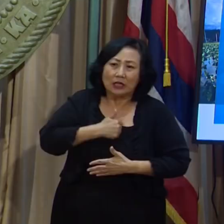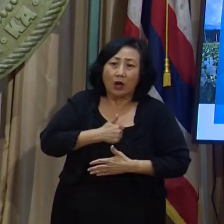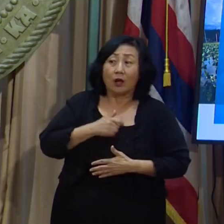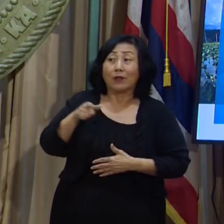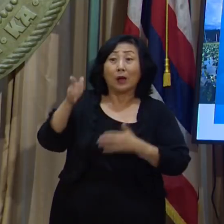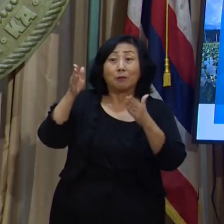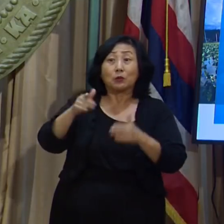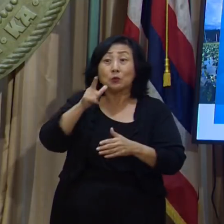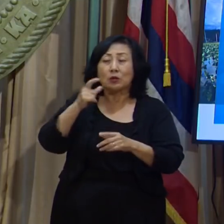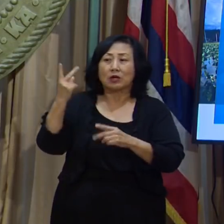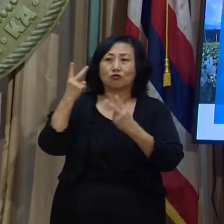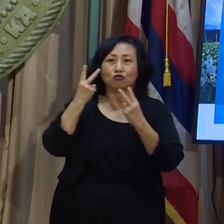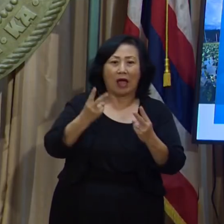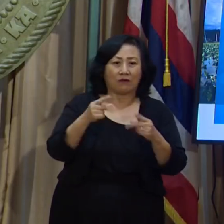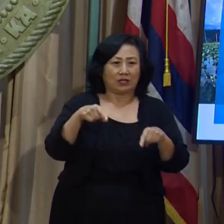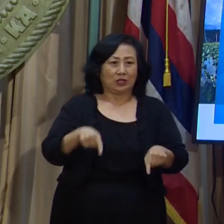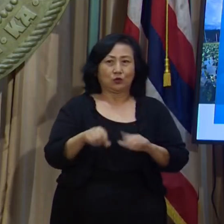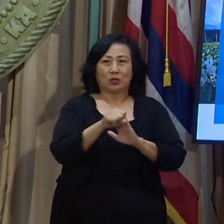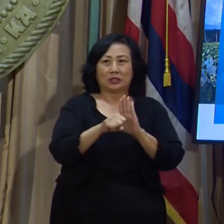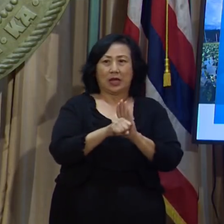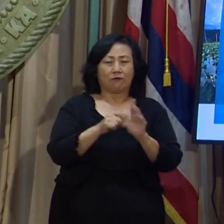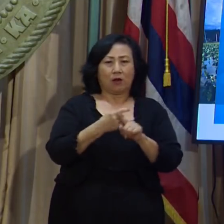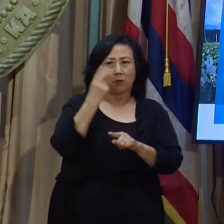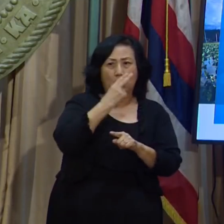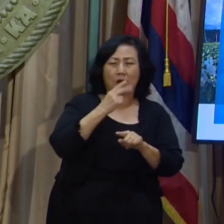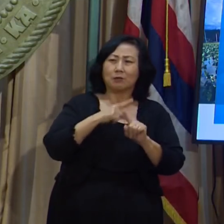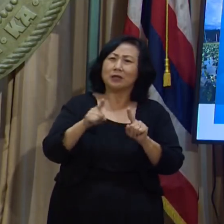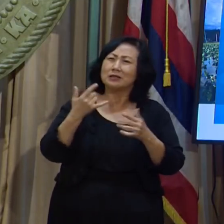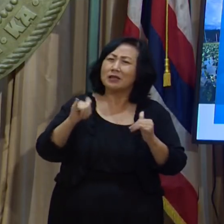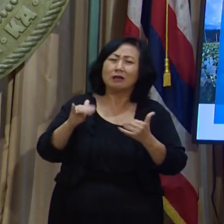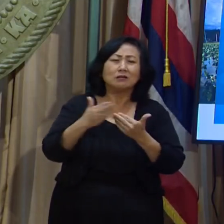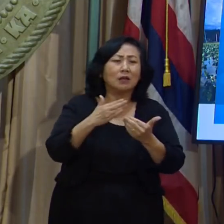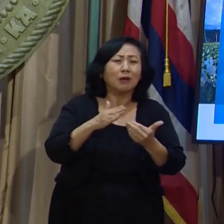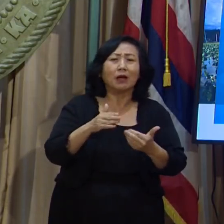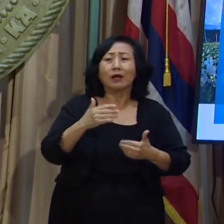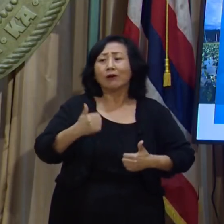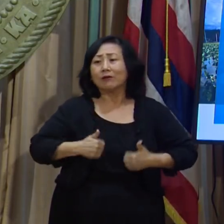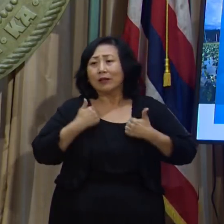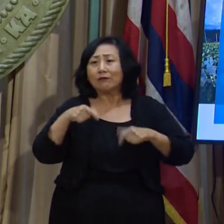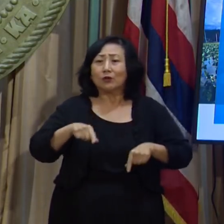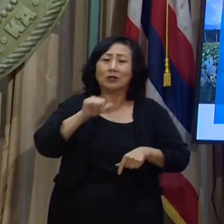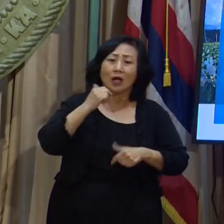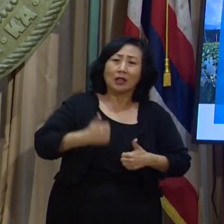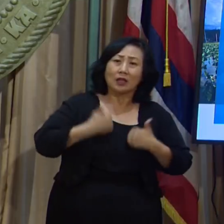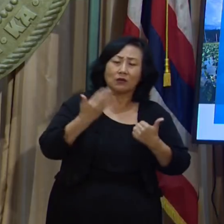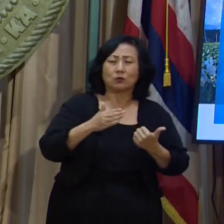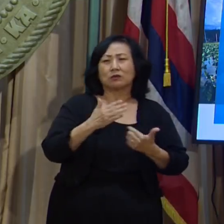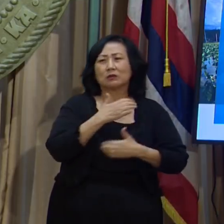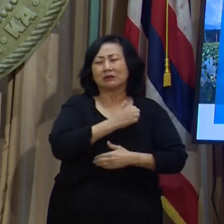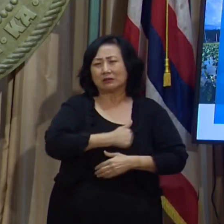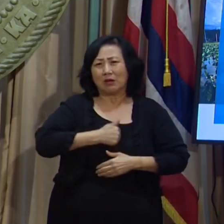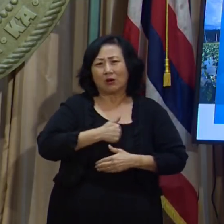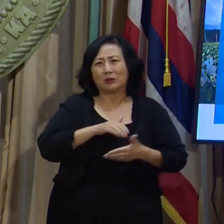MY HEART GOES OUT TO THE AWAY. WE FEEL HEARTSICK WHEN ANYONE